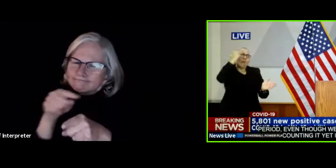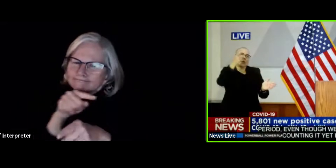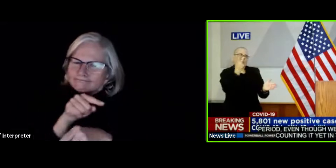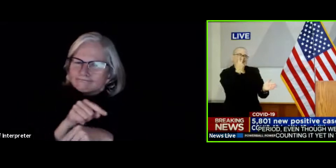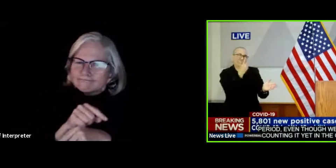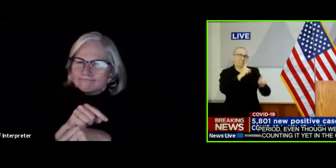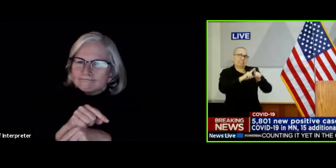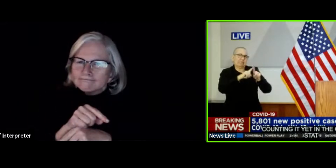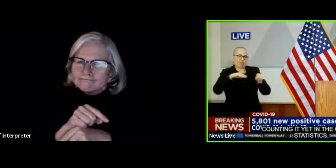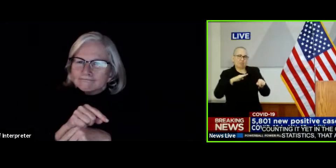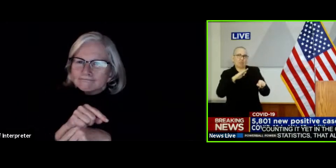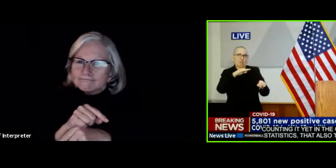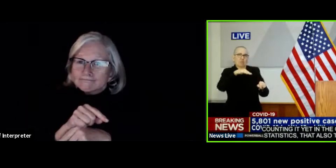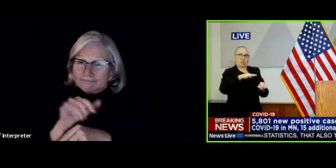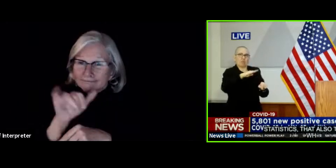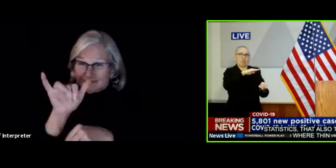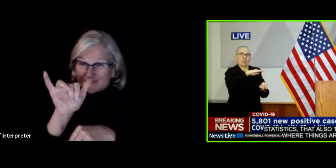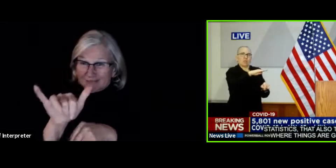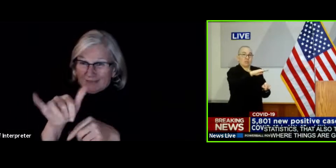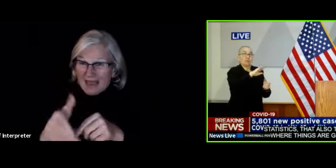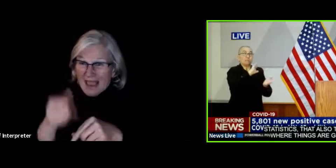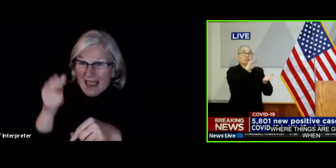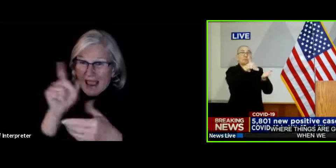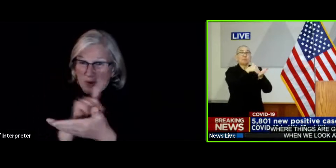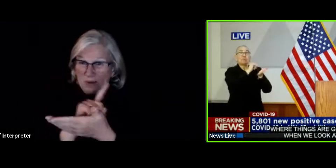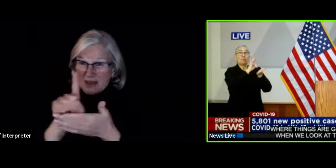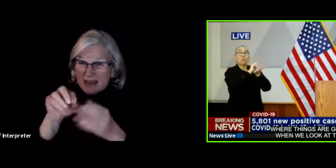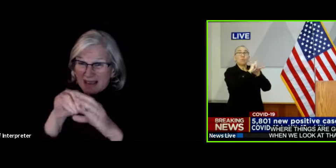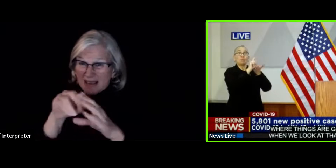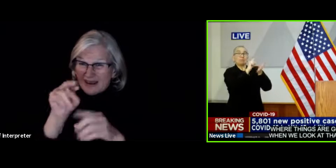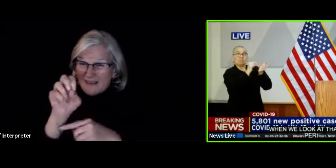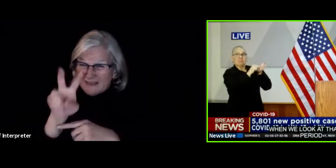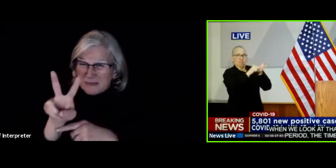WEEK IN MID-NOVEMBER OF SO MANY CASES, 46,000 CASES IN